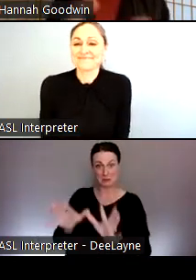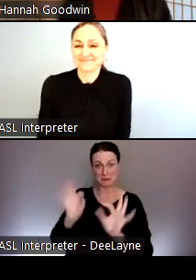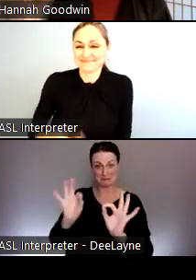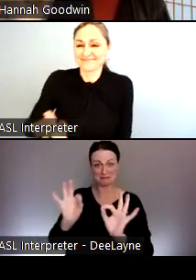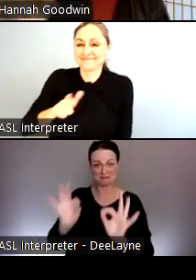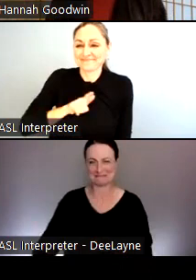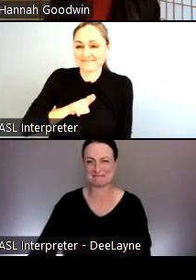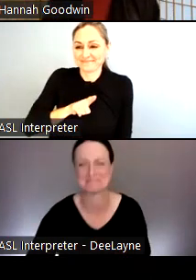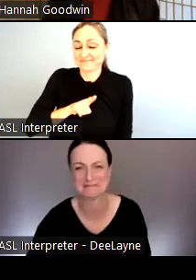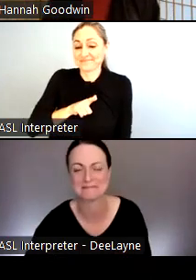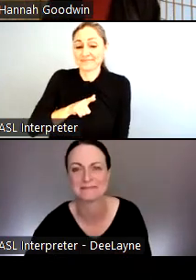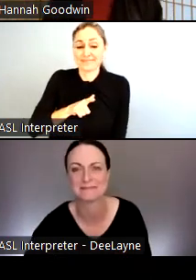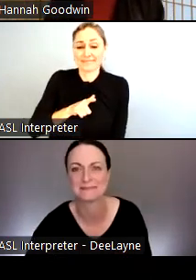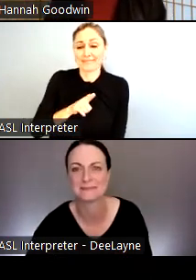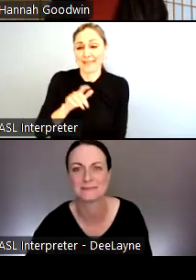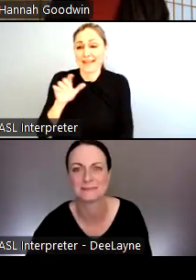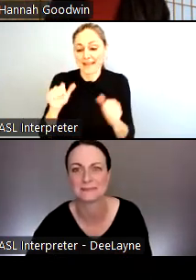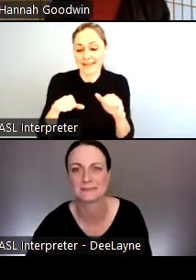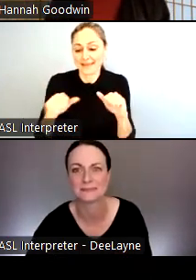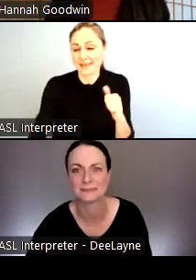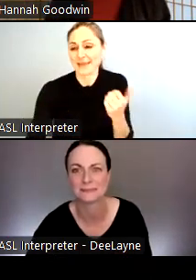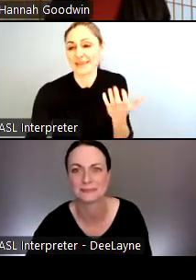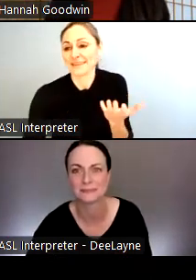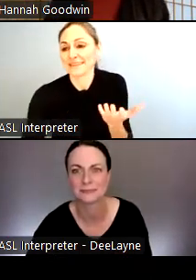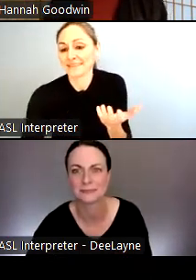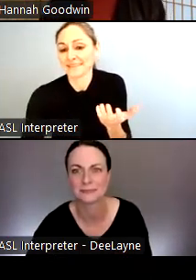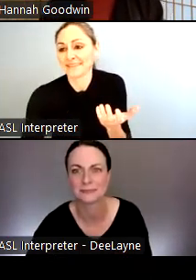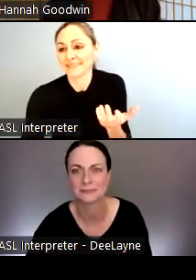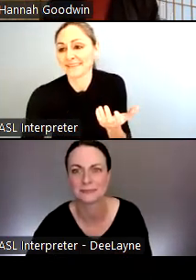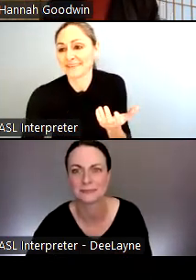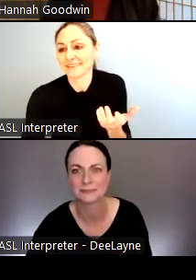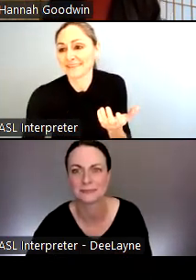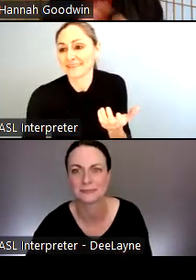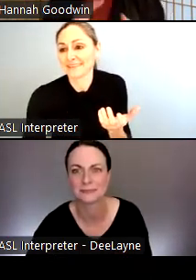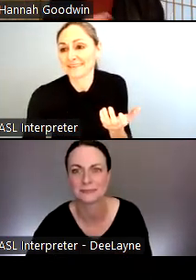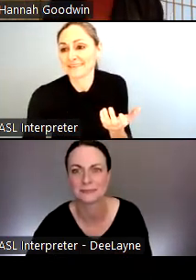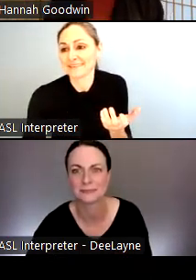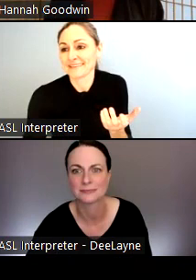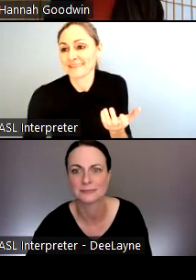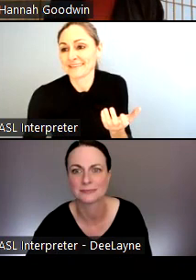I could give endless examples for all of them, but hopefully, this has been a little helpful.